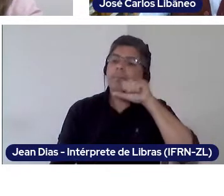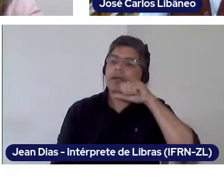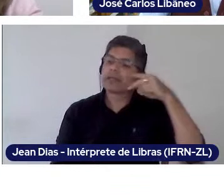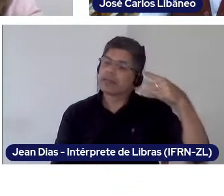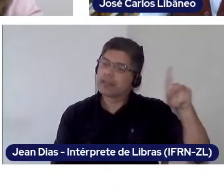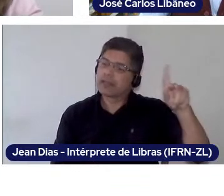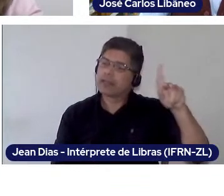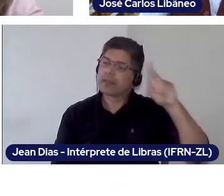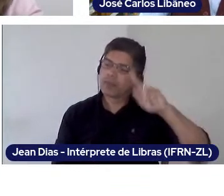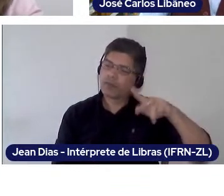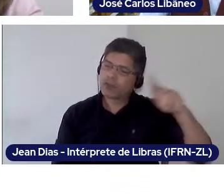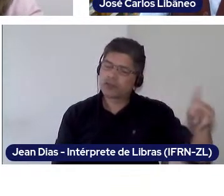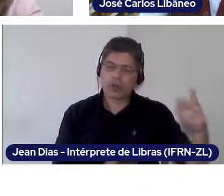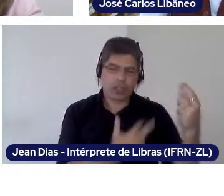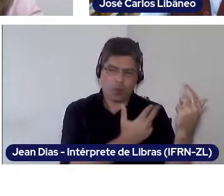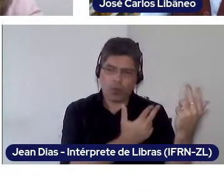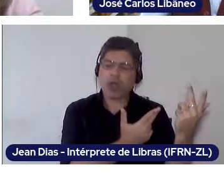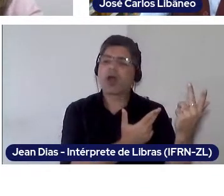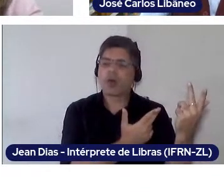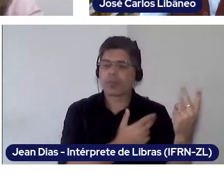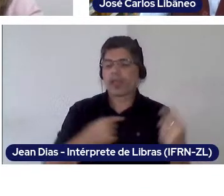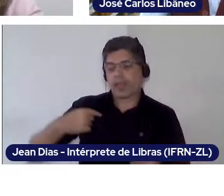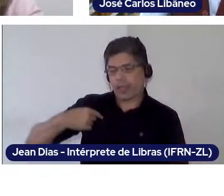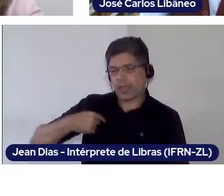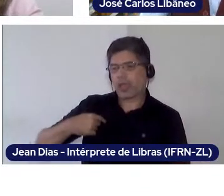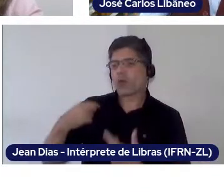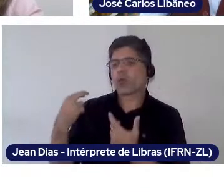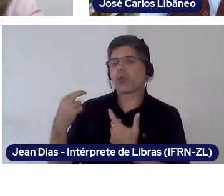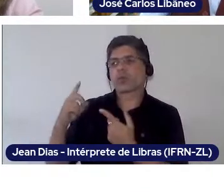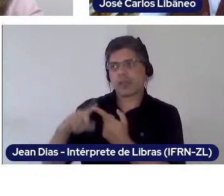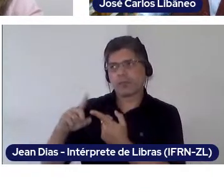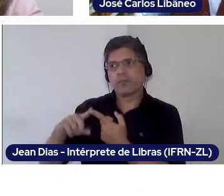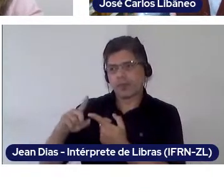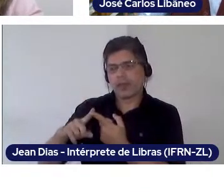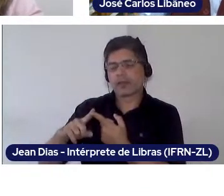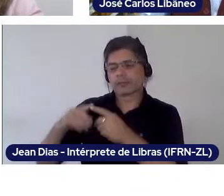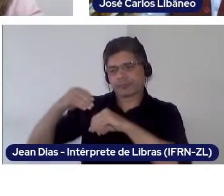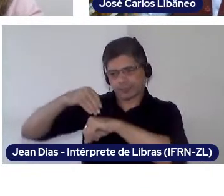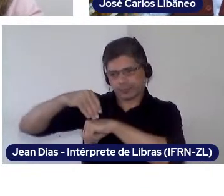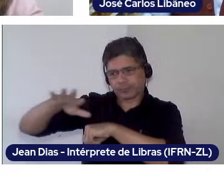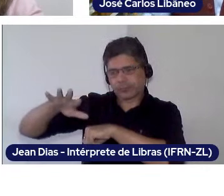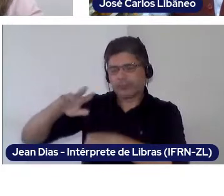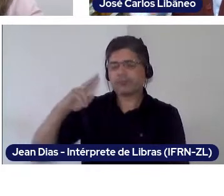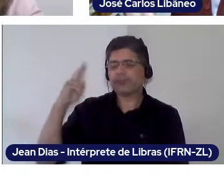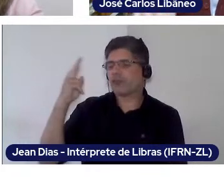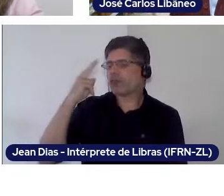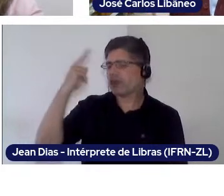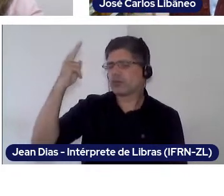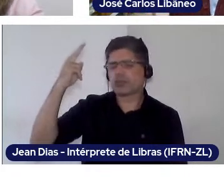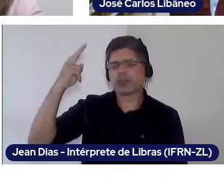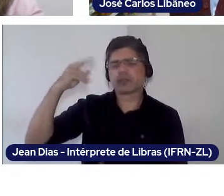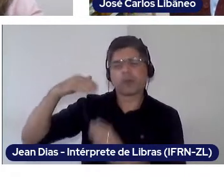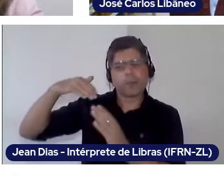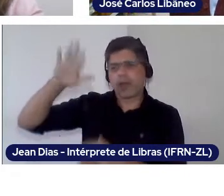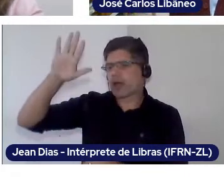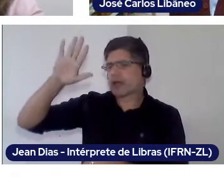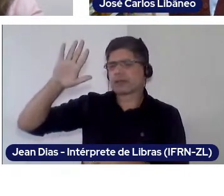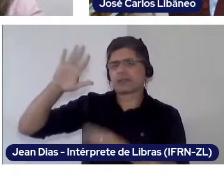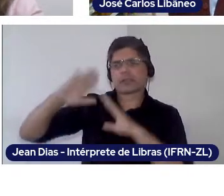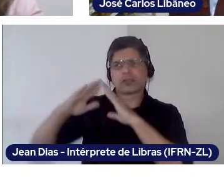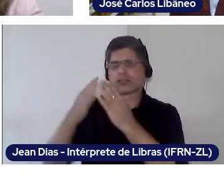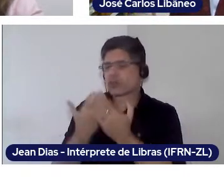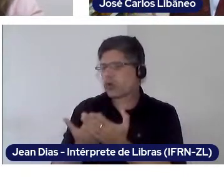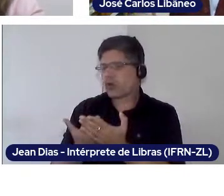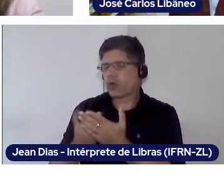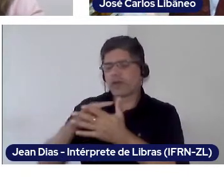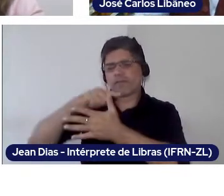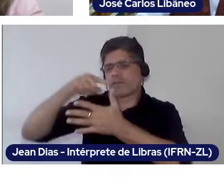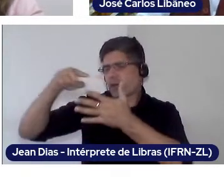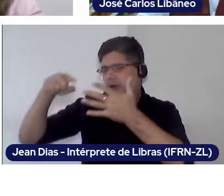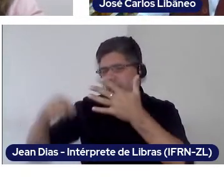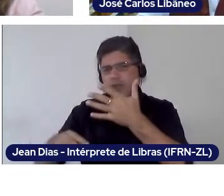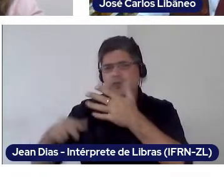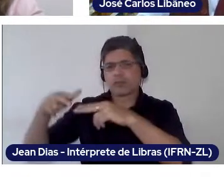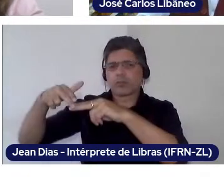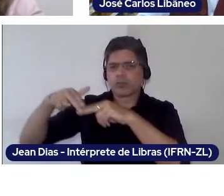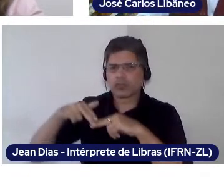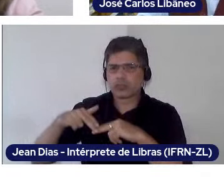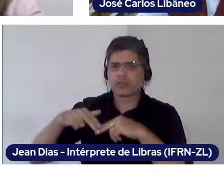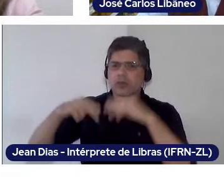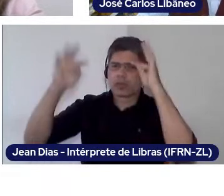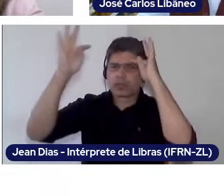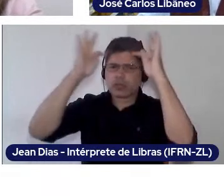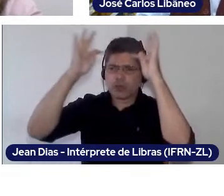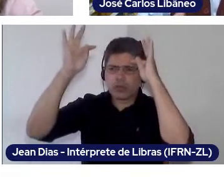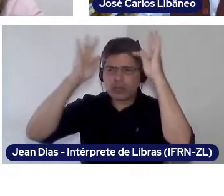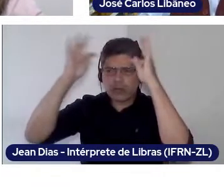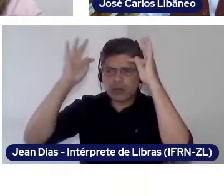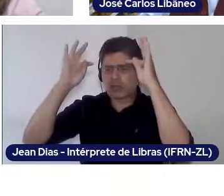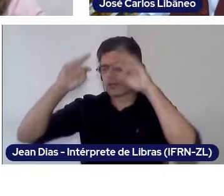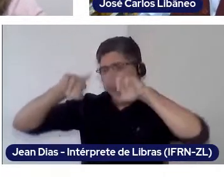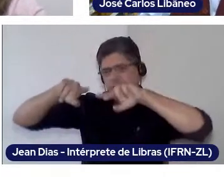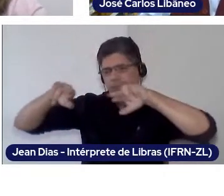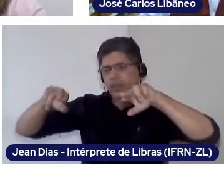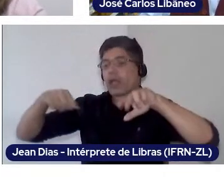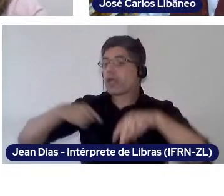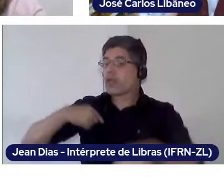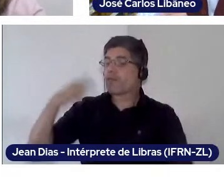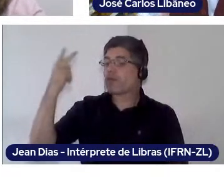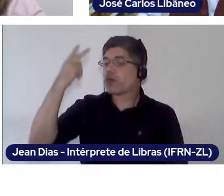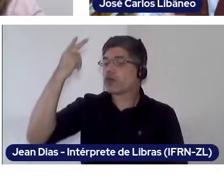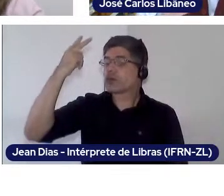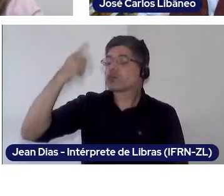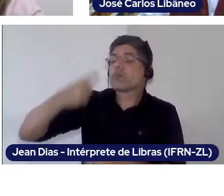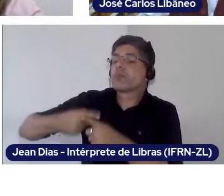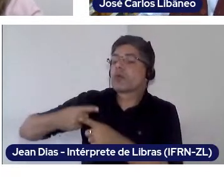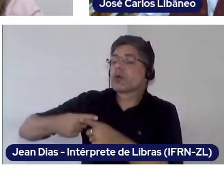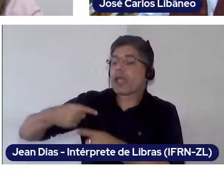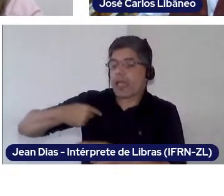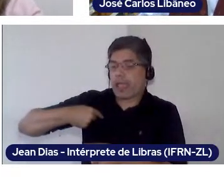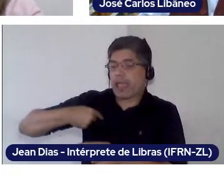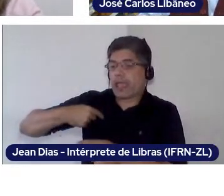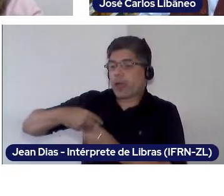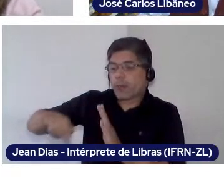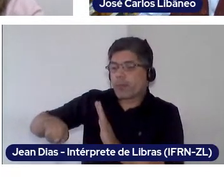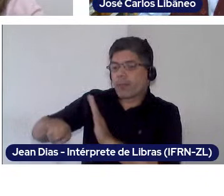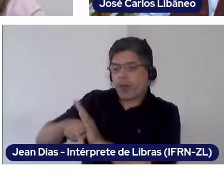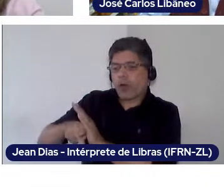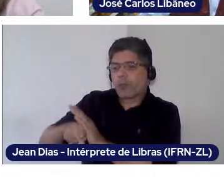I also like to say that I give school a lot of importance for a series of reasons, theoretical reasons, but it is also because I am a product of it.